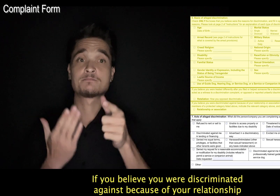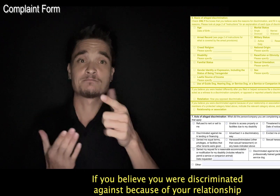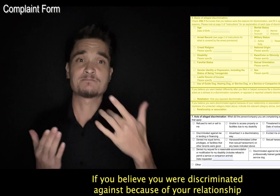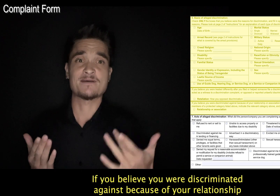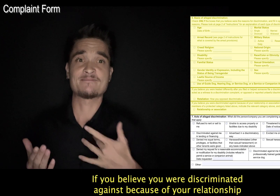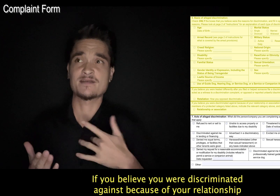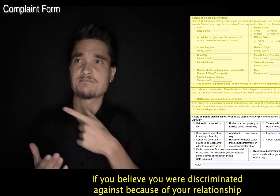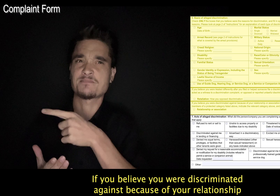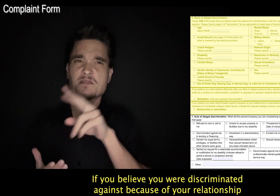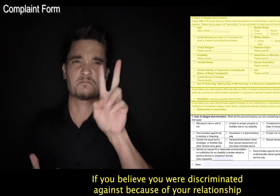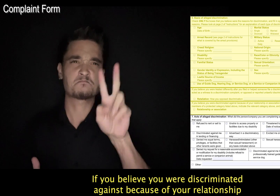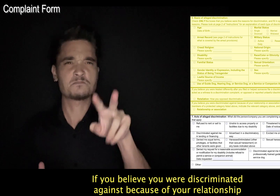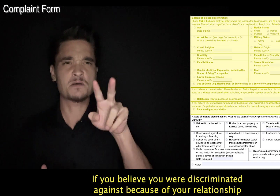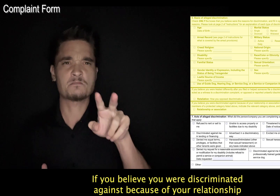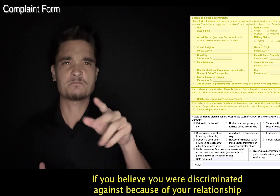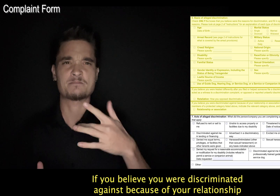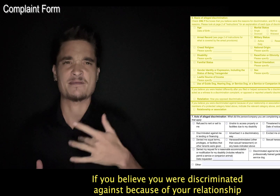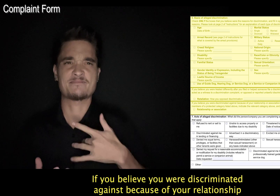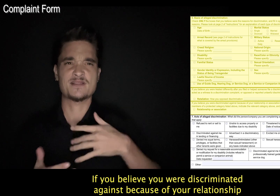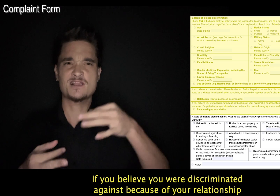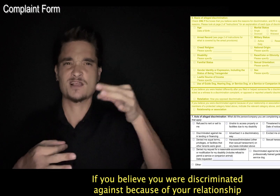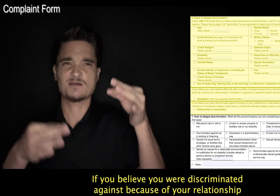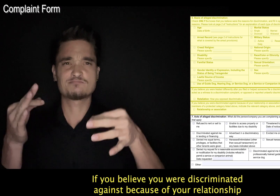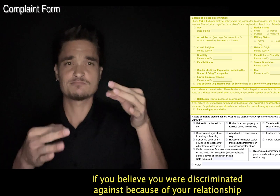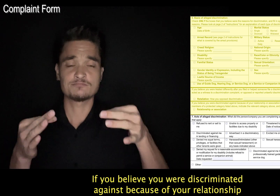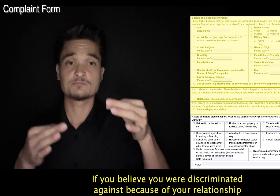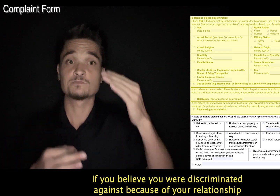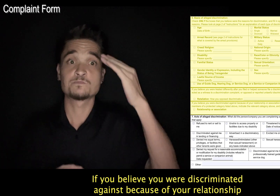If you believe you were discriminated against because of your relationship